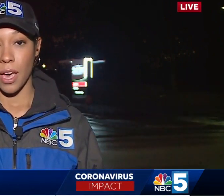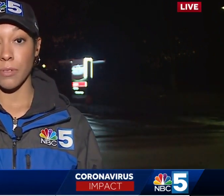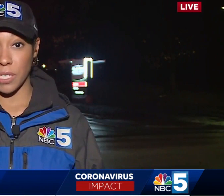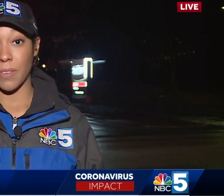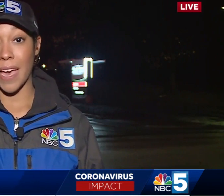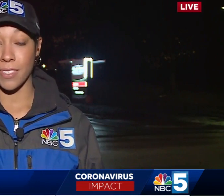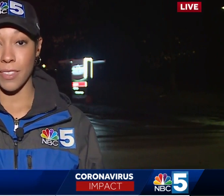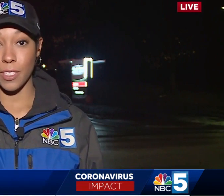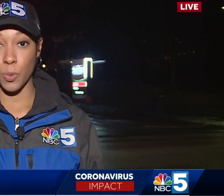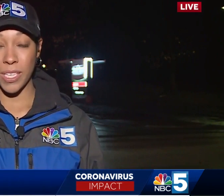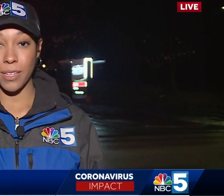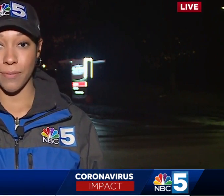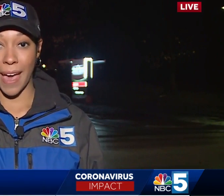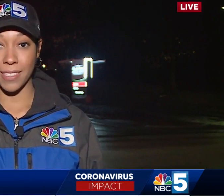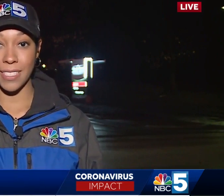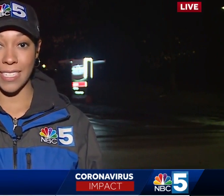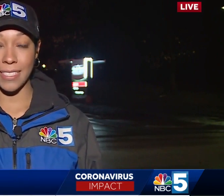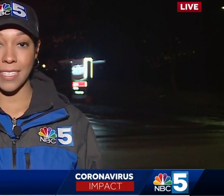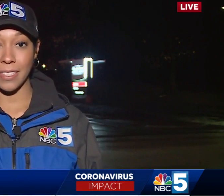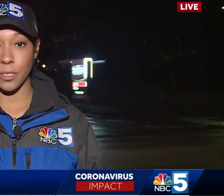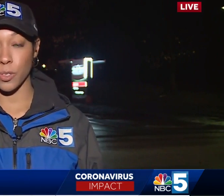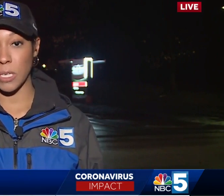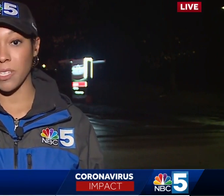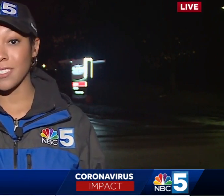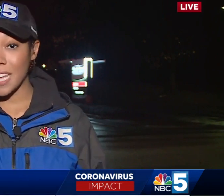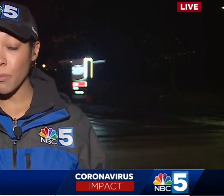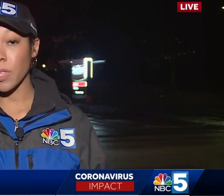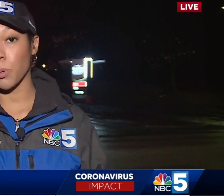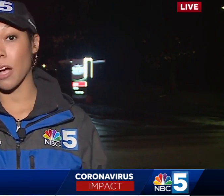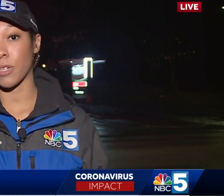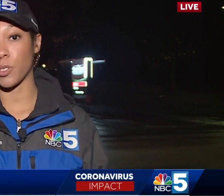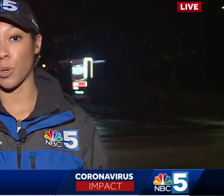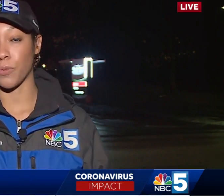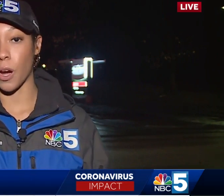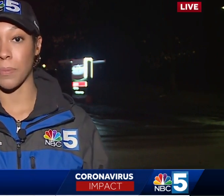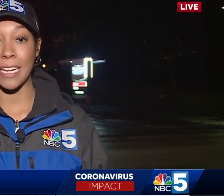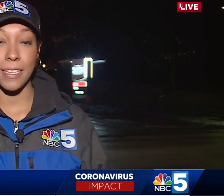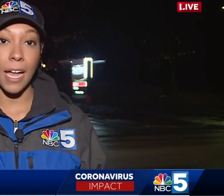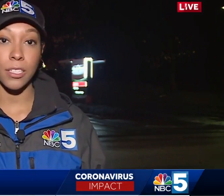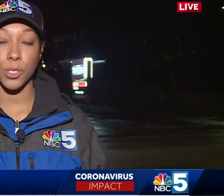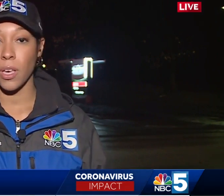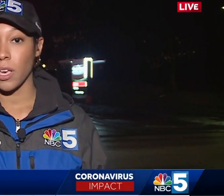MORE THAN 6 THOUSAND VERMONT RESIDENTS HAVE BEEN VACCINATED SO FAR...